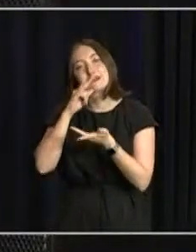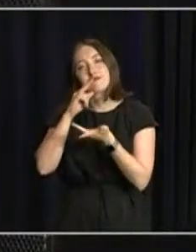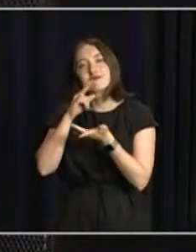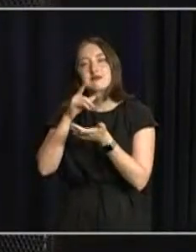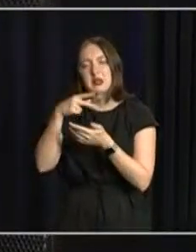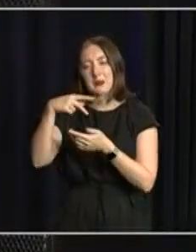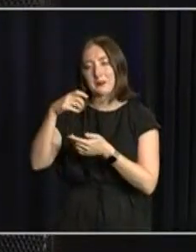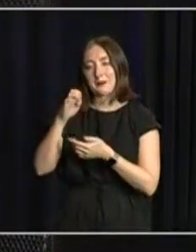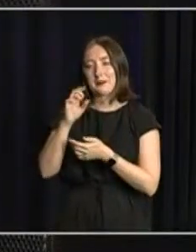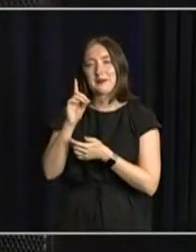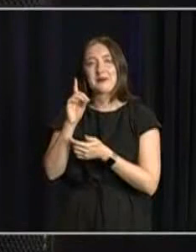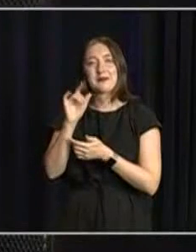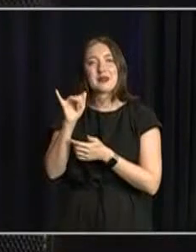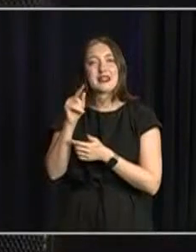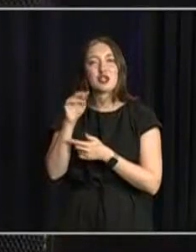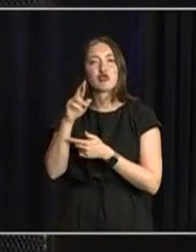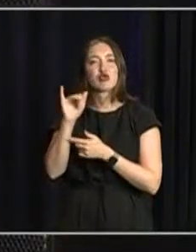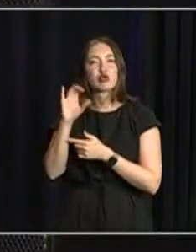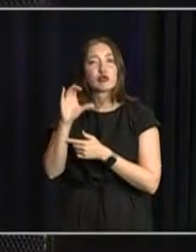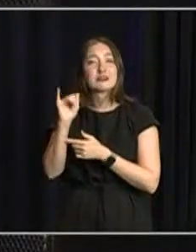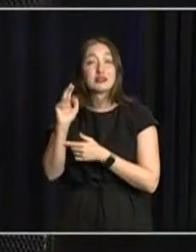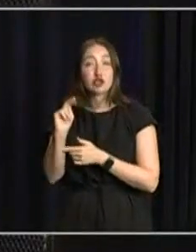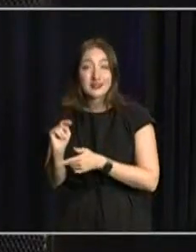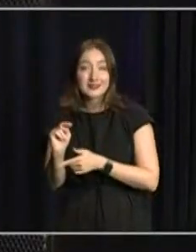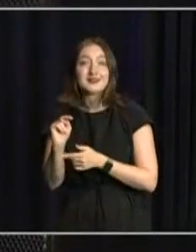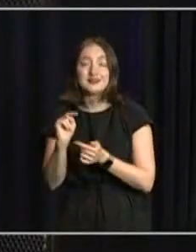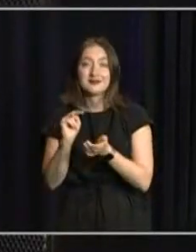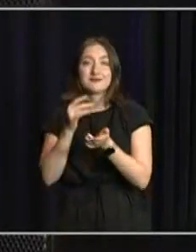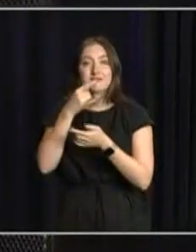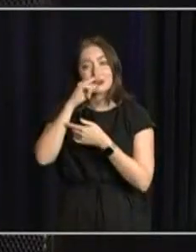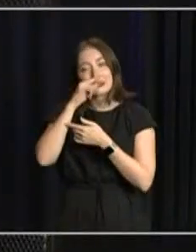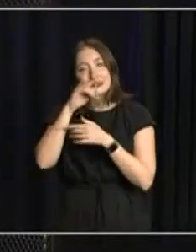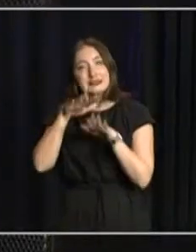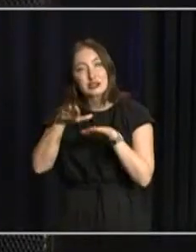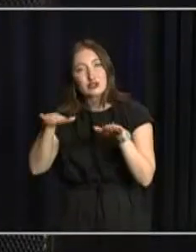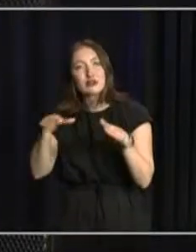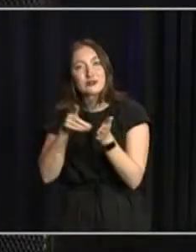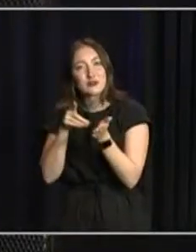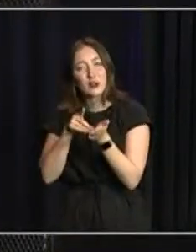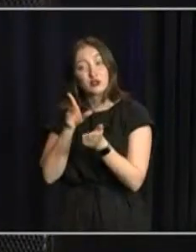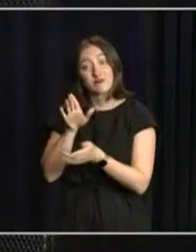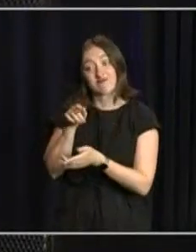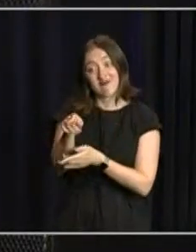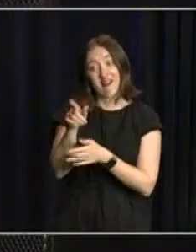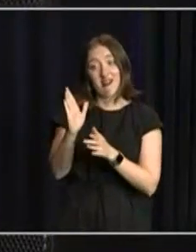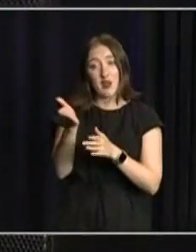This all the time to step up and hopefully be one of the major